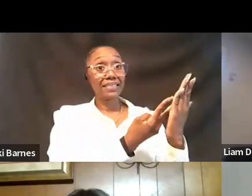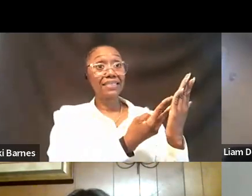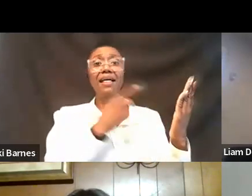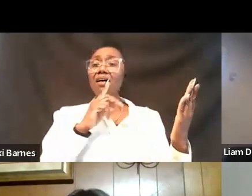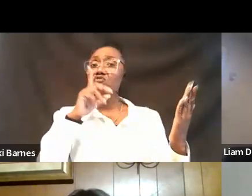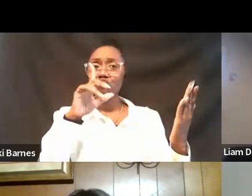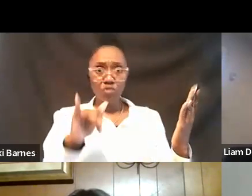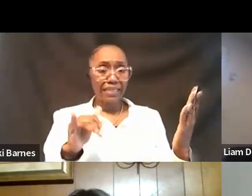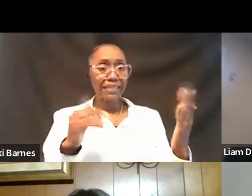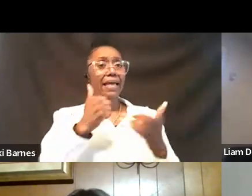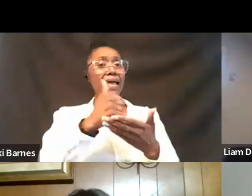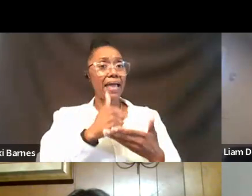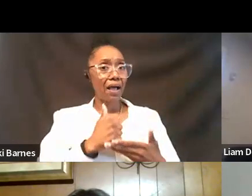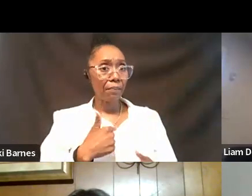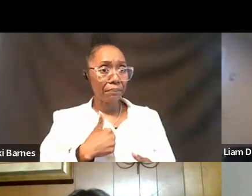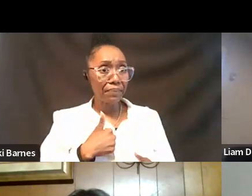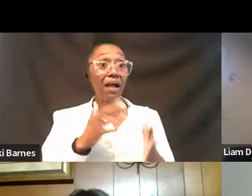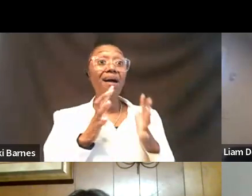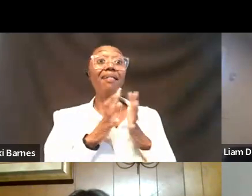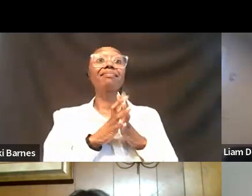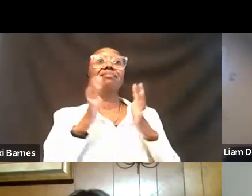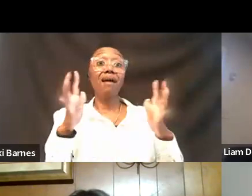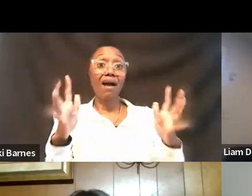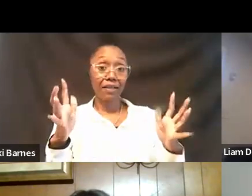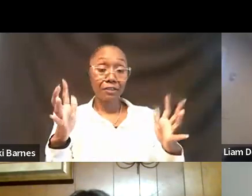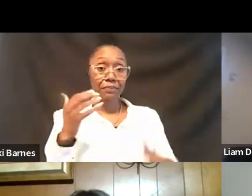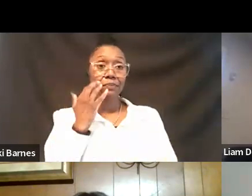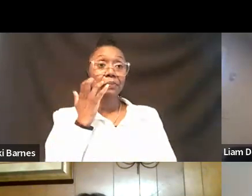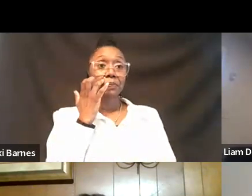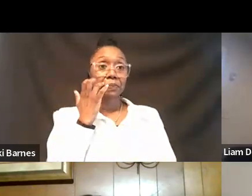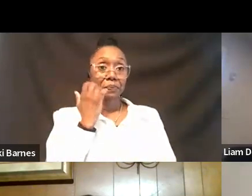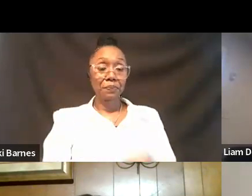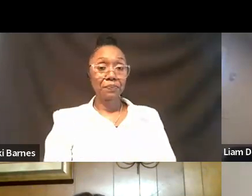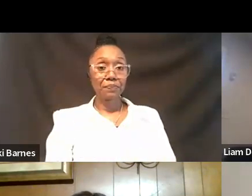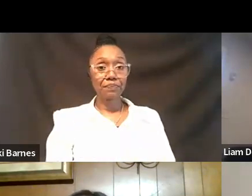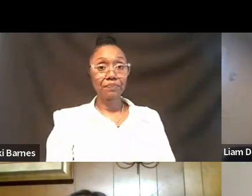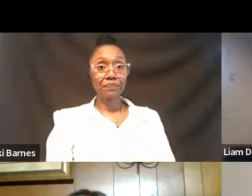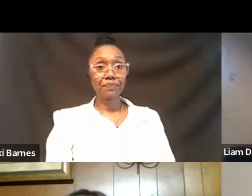Next time.